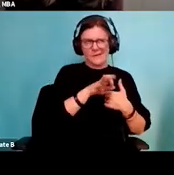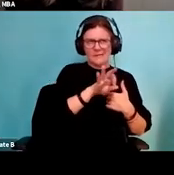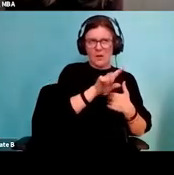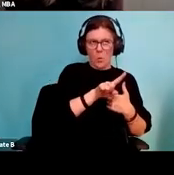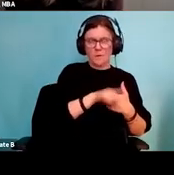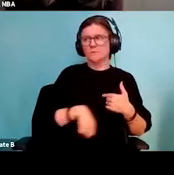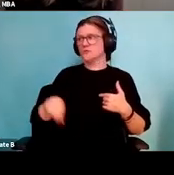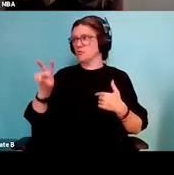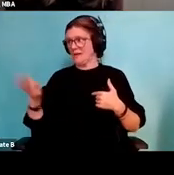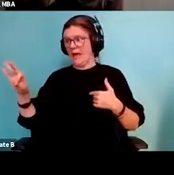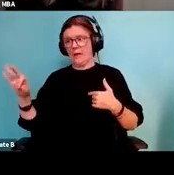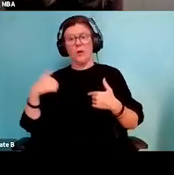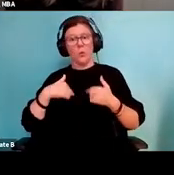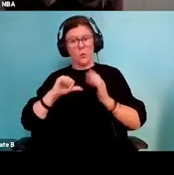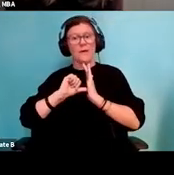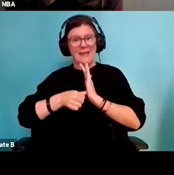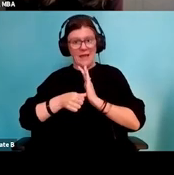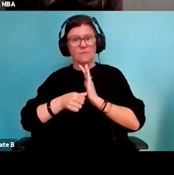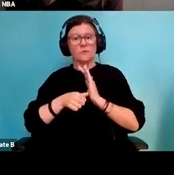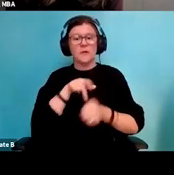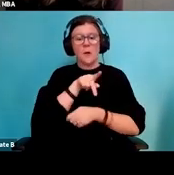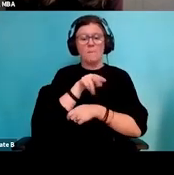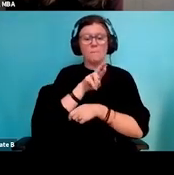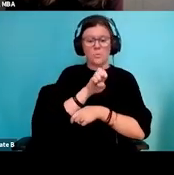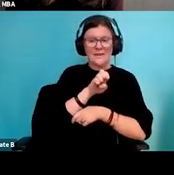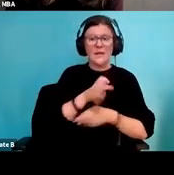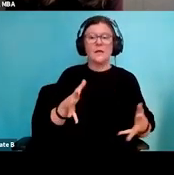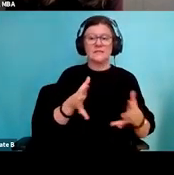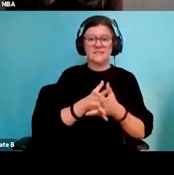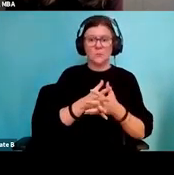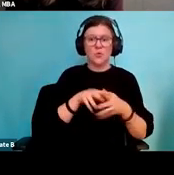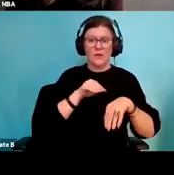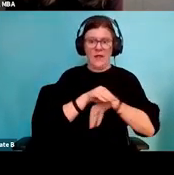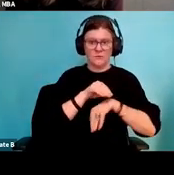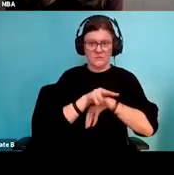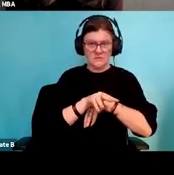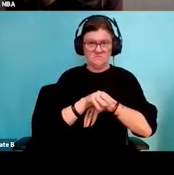we always emphasize preconceptual counseling. So if you're thinking you want to have a baby,